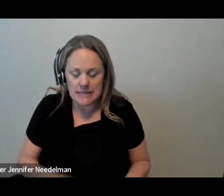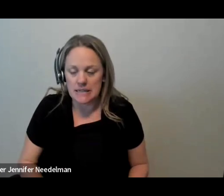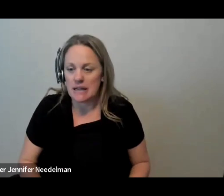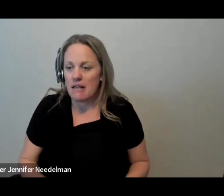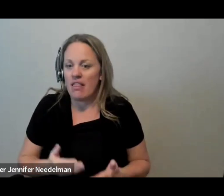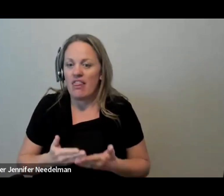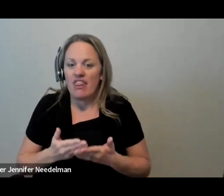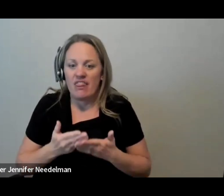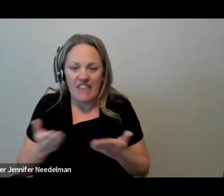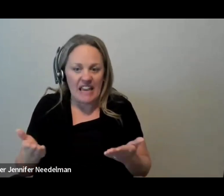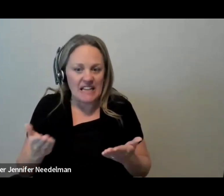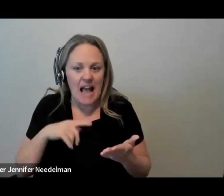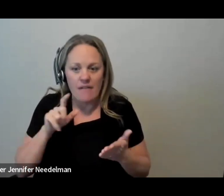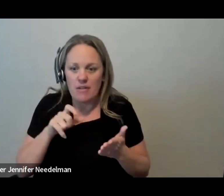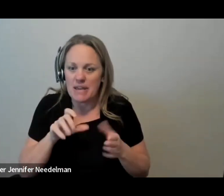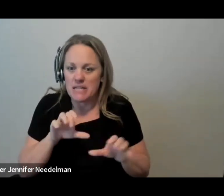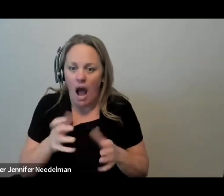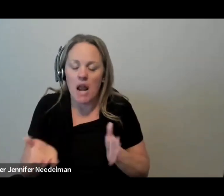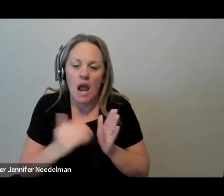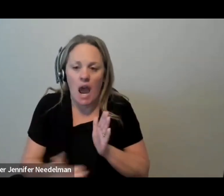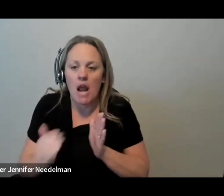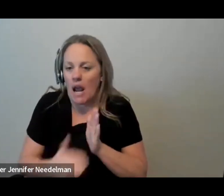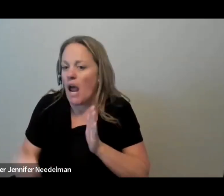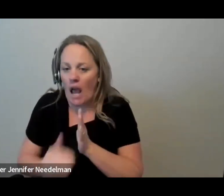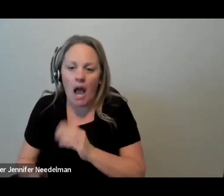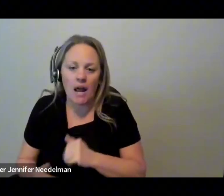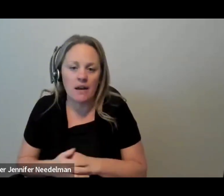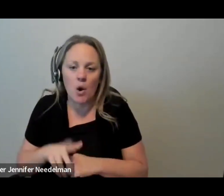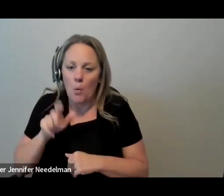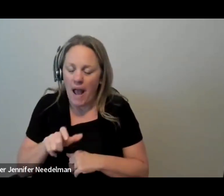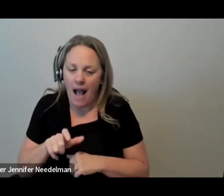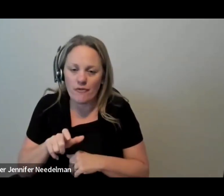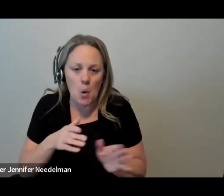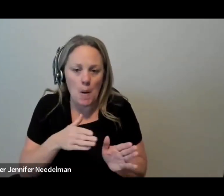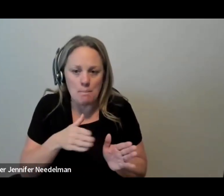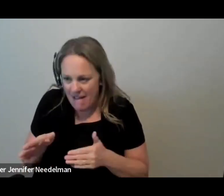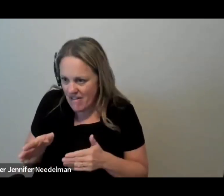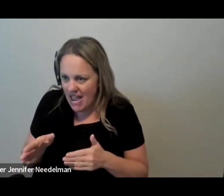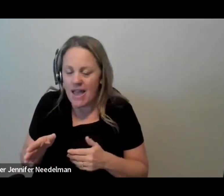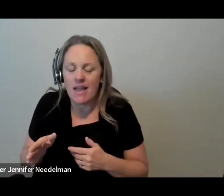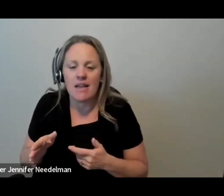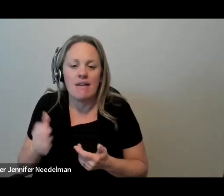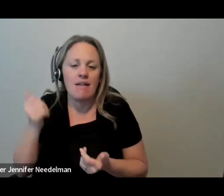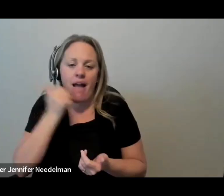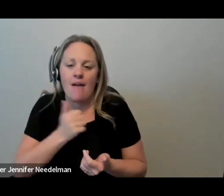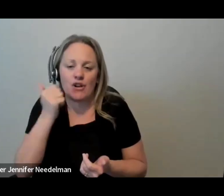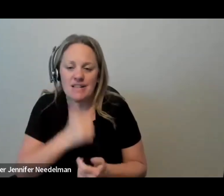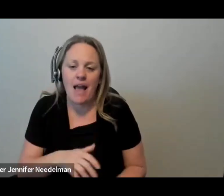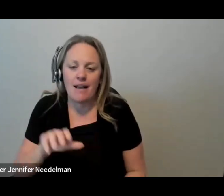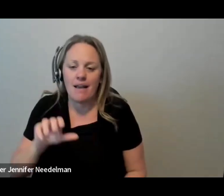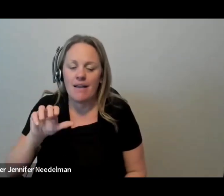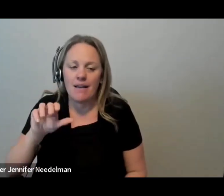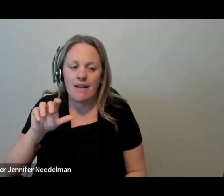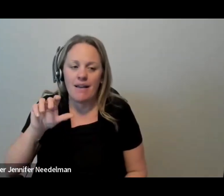and prioritize every sprint. Agile, agile development has changed quality assurance